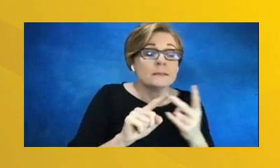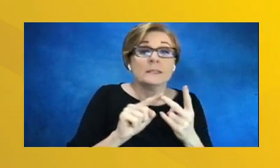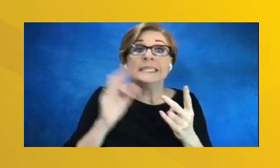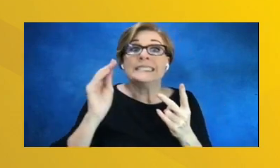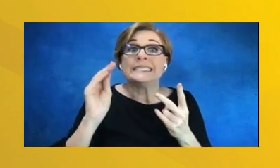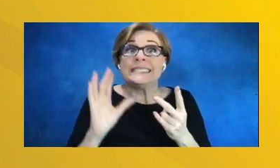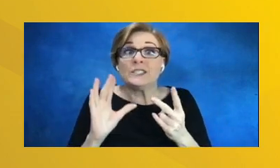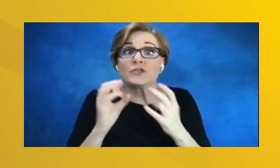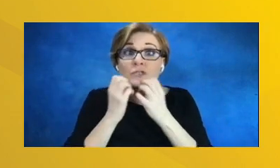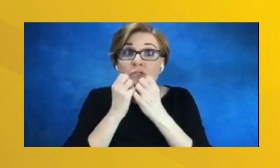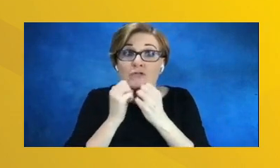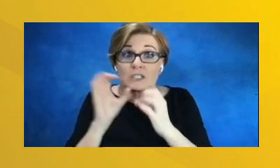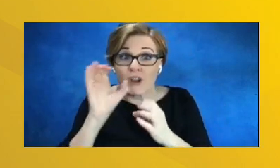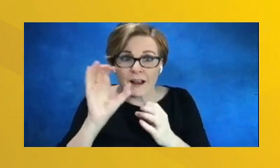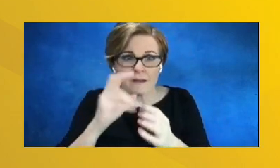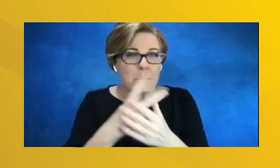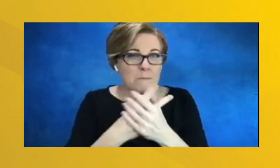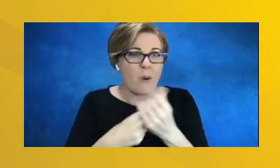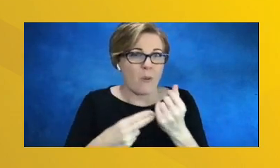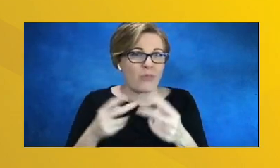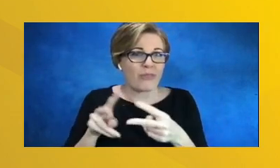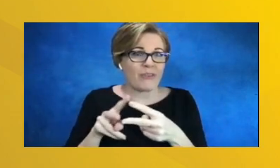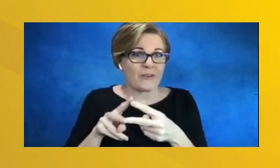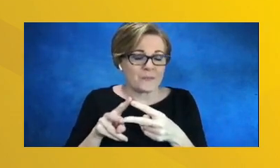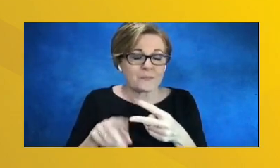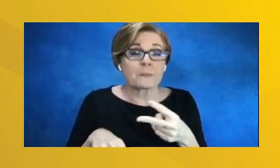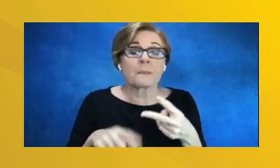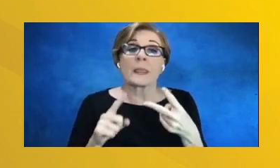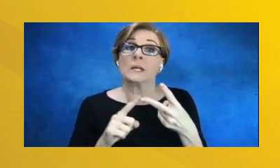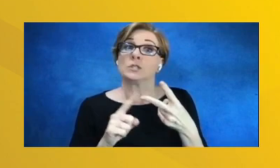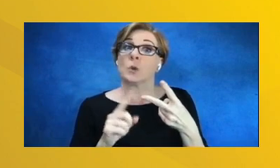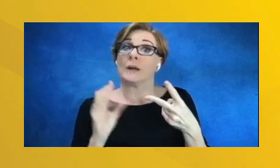And in the treasure hunt, the teacher-facing version of it, you'll also find, in addition